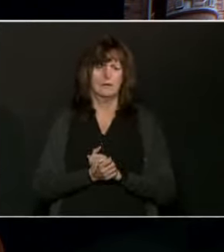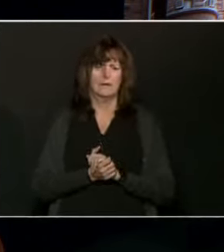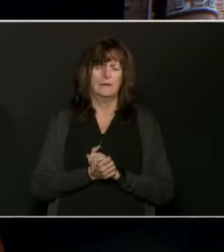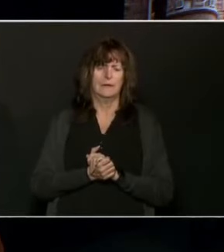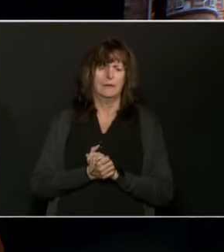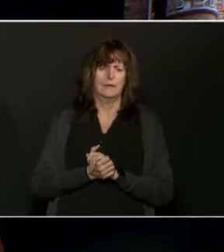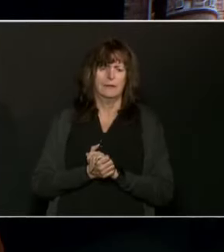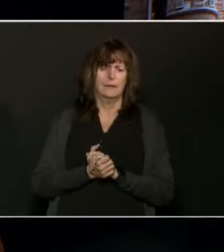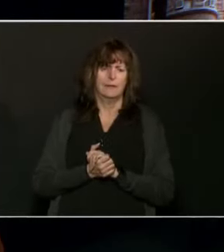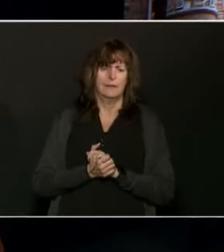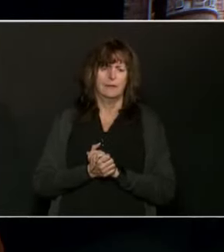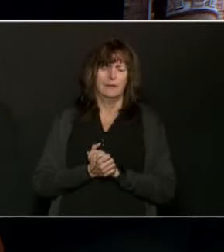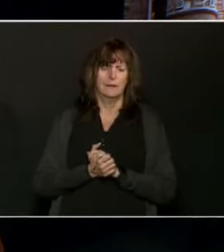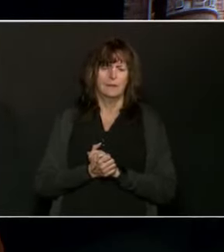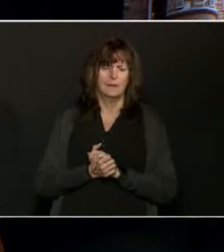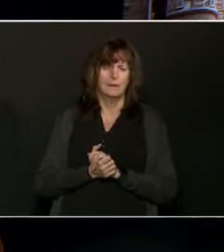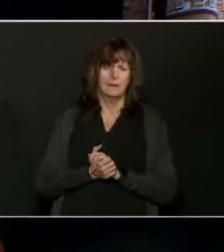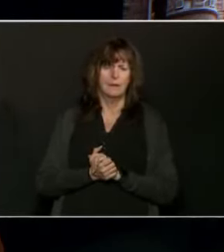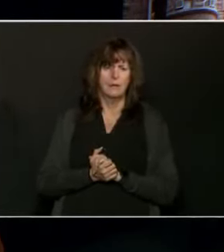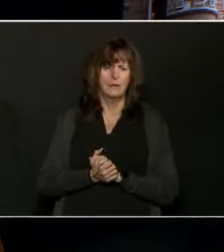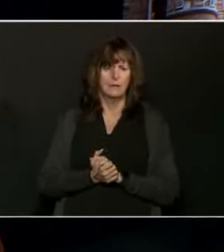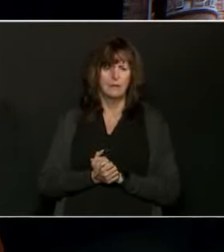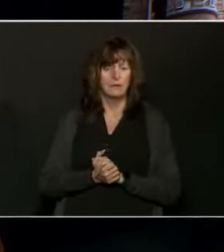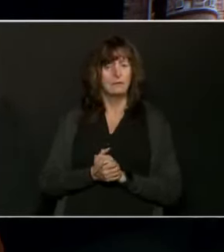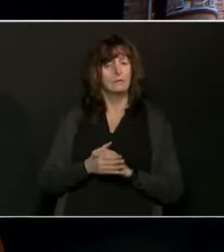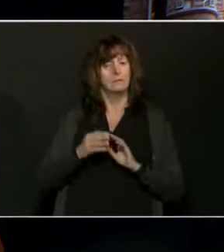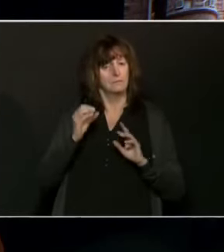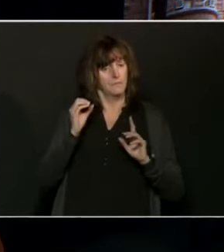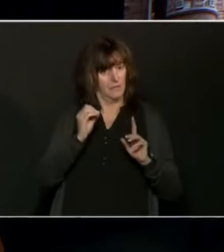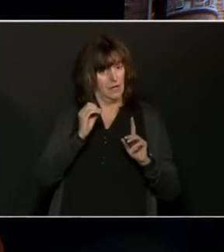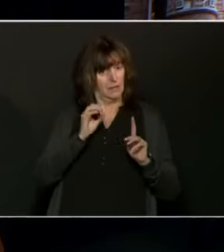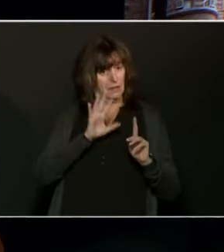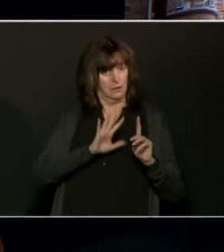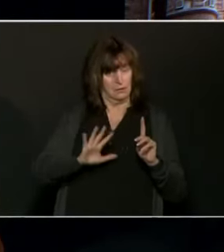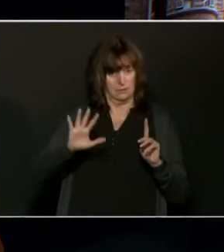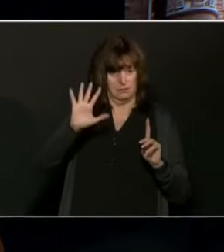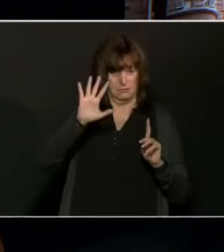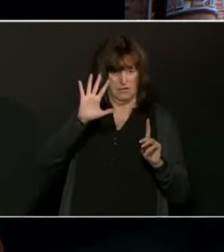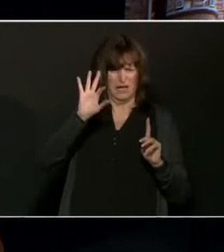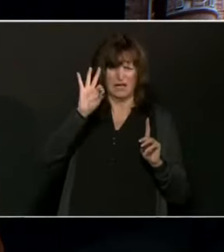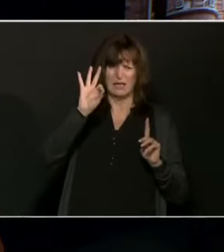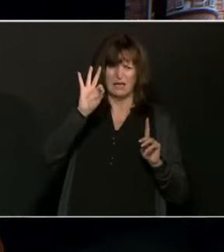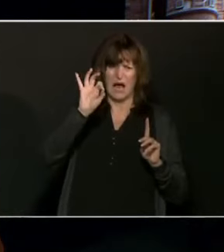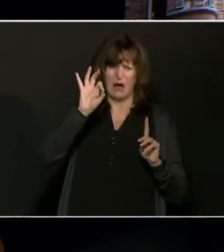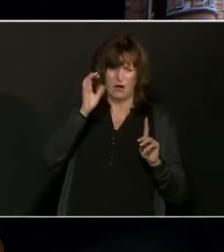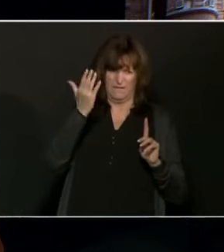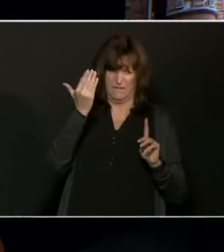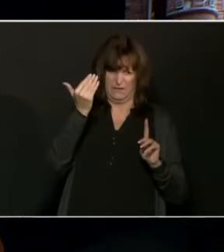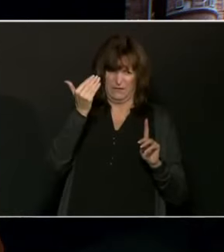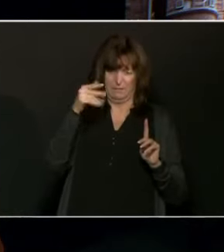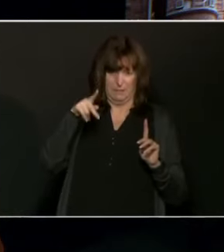Reporter: HELLO THANK YOU FOR TAKING MY QUESTION.